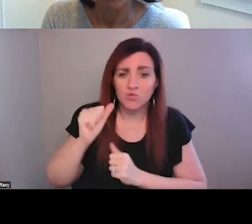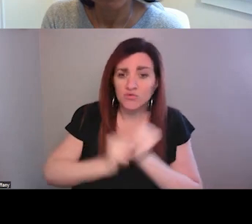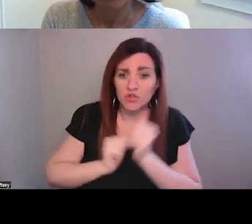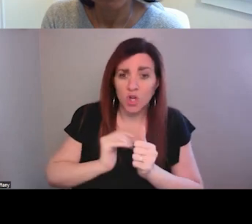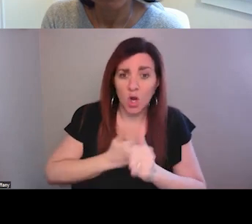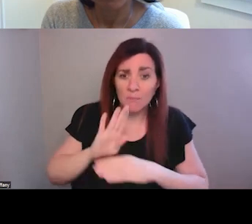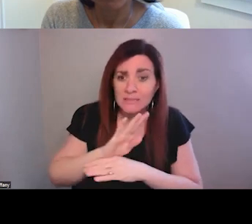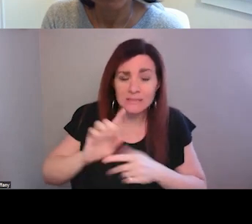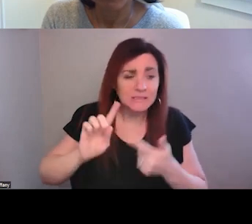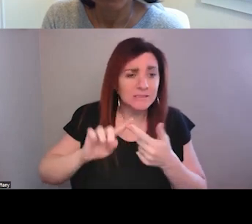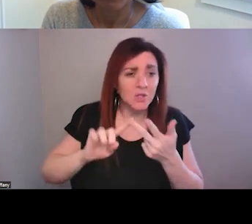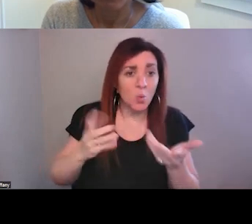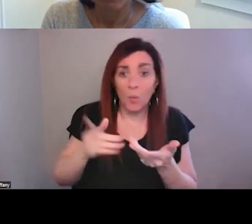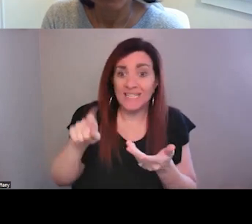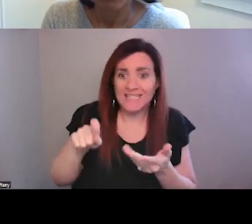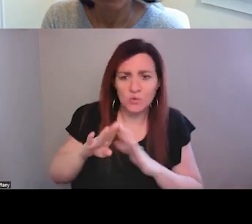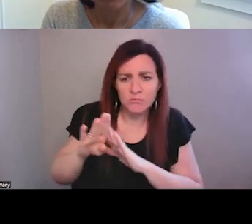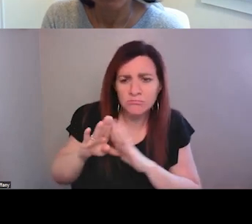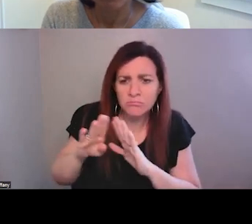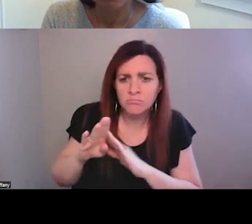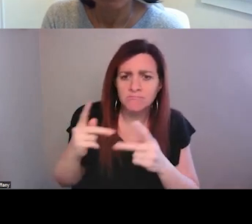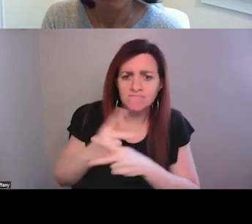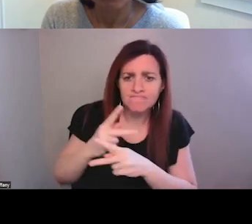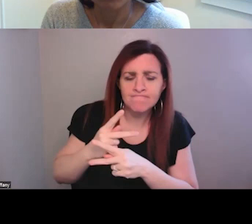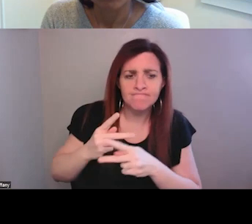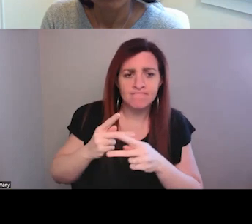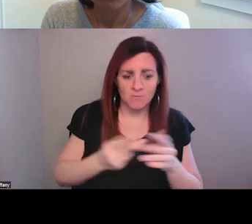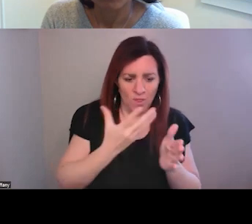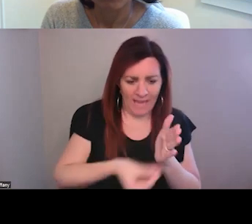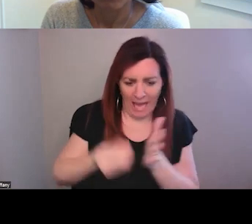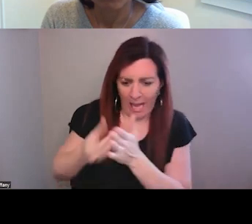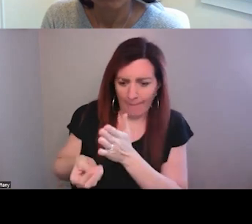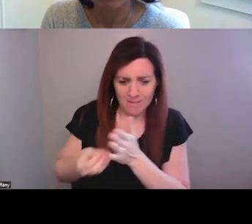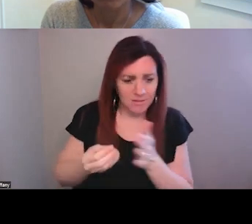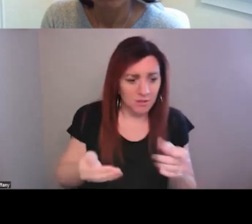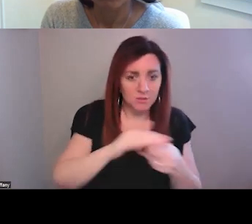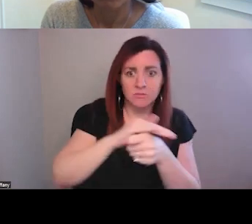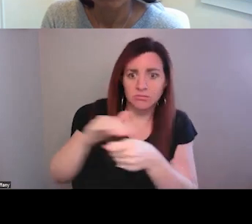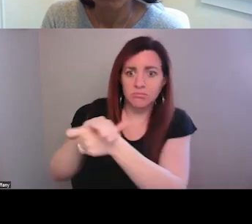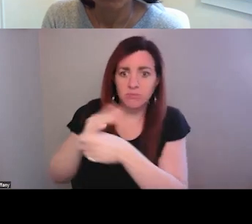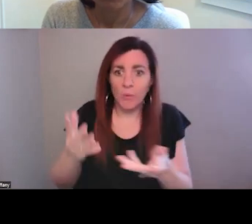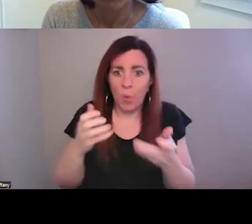KINDS OF THINGS WE NEED TO BE DEVELOPING TO BUILD THE GAPS IN OUR CONTINUUM. SO WE HAVE SHIFTED